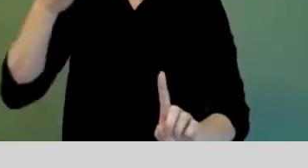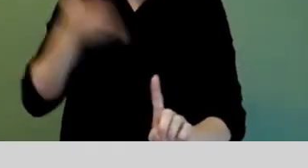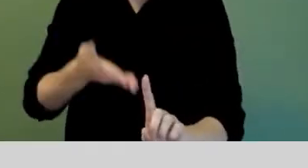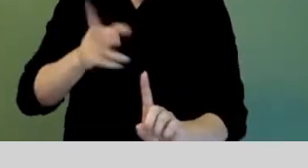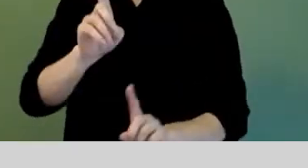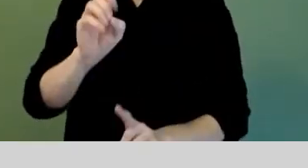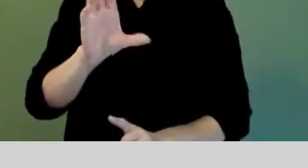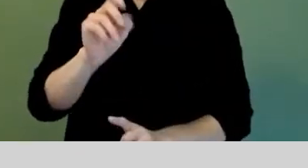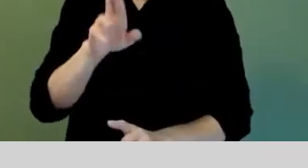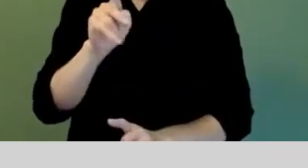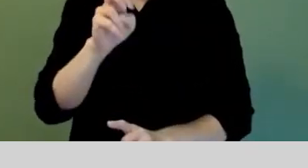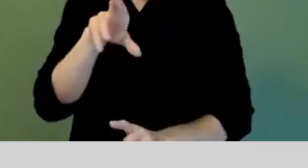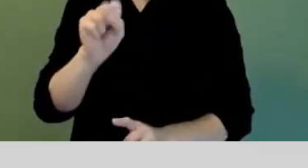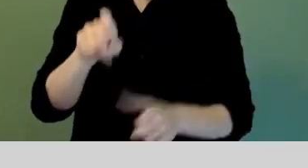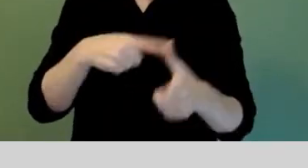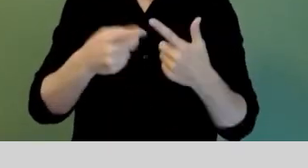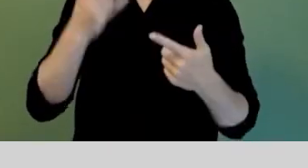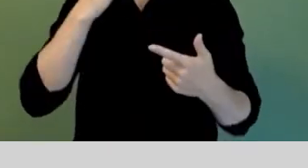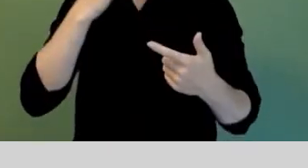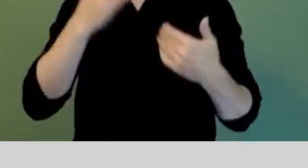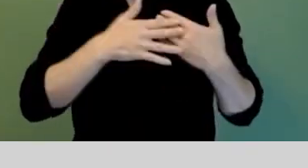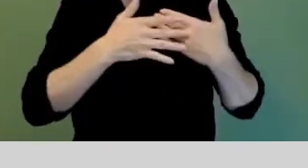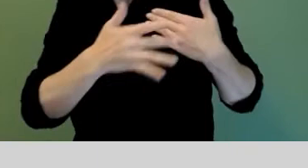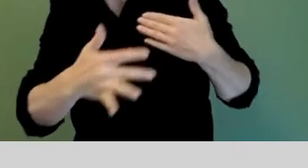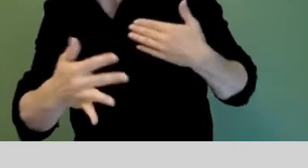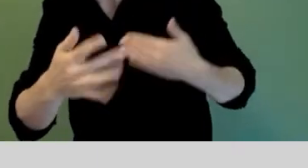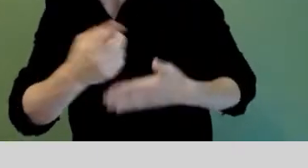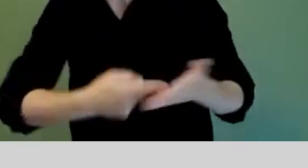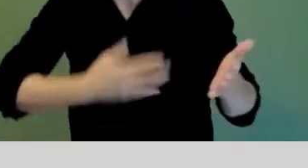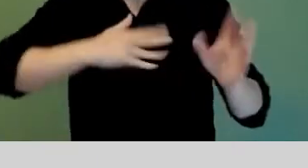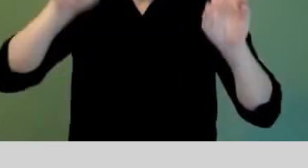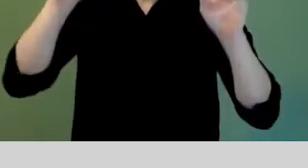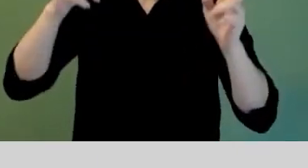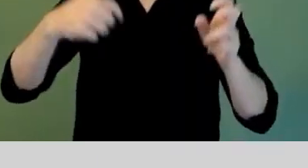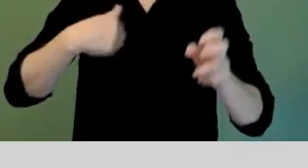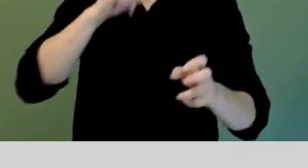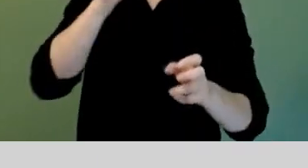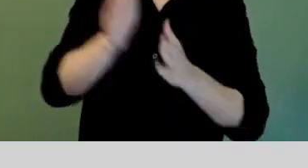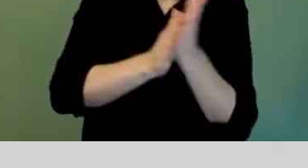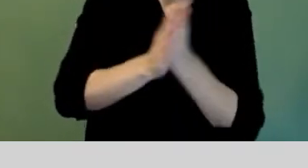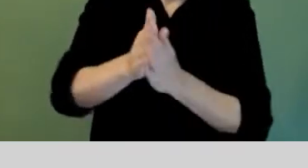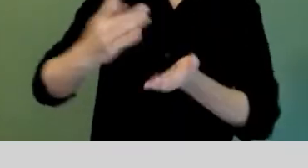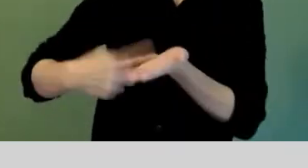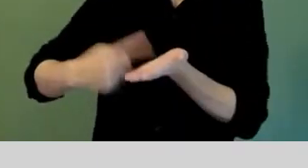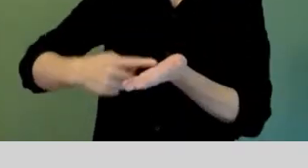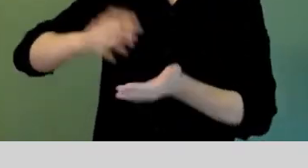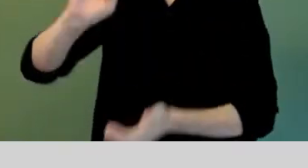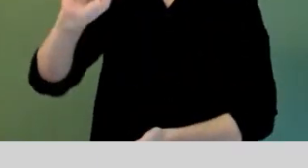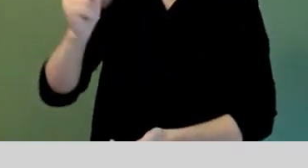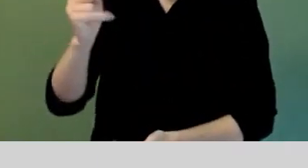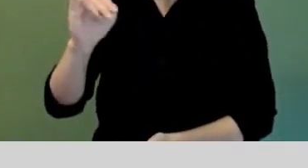In particular, I'm not too interested in discussing ethics or religion or philosophy. Now, what I will tell you is this talk is gonna start